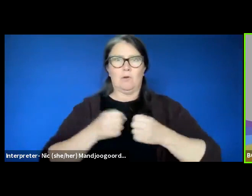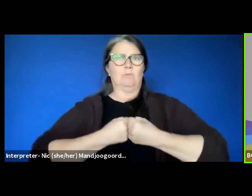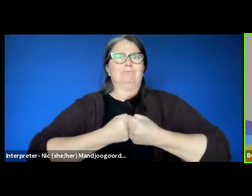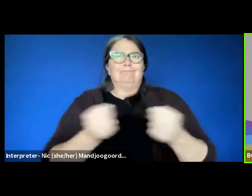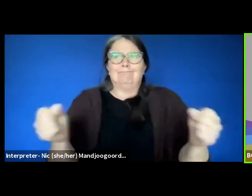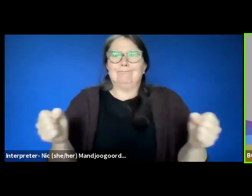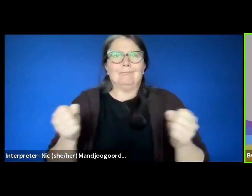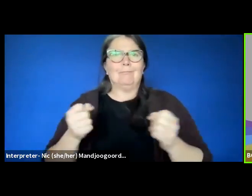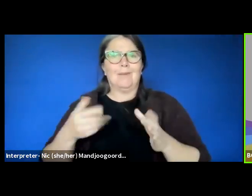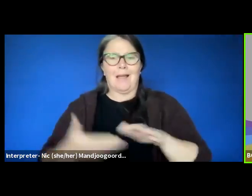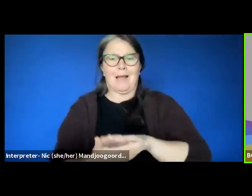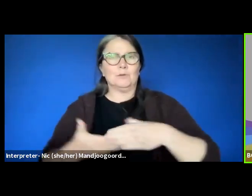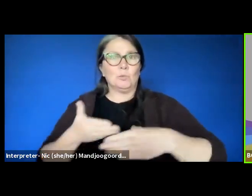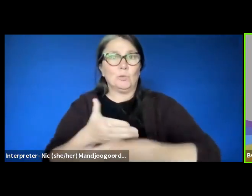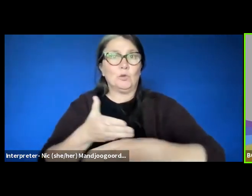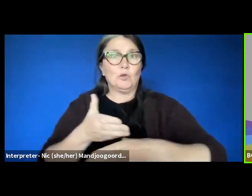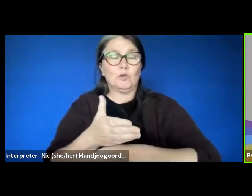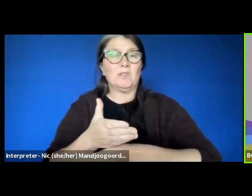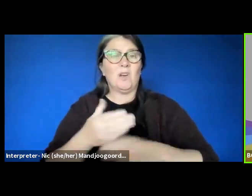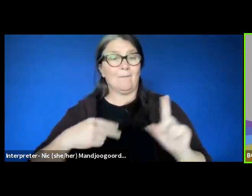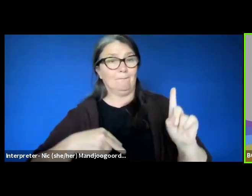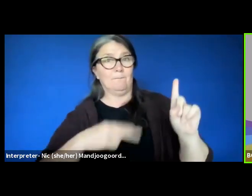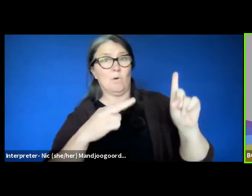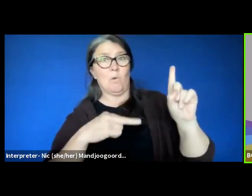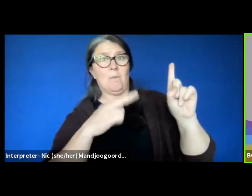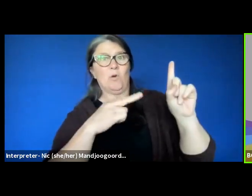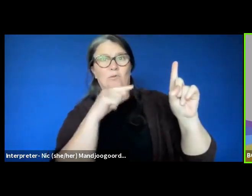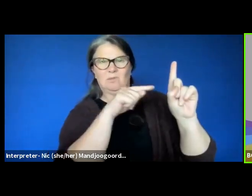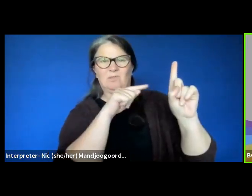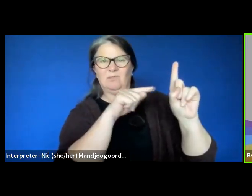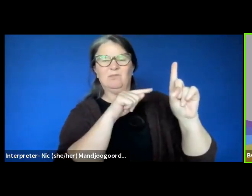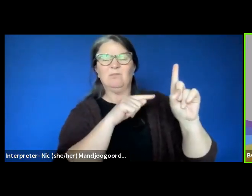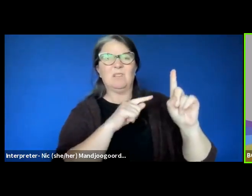out at work, visible role models.